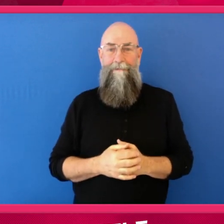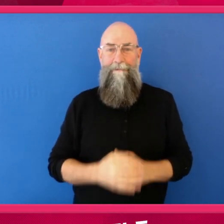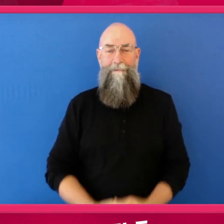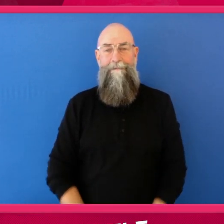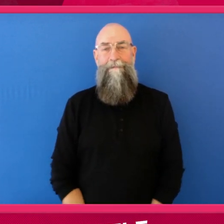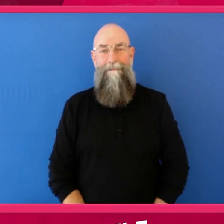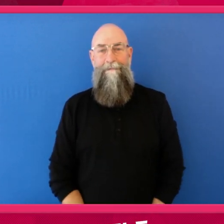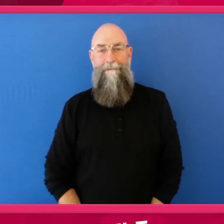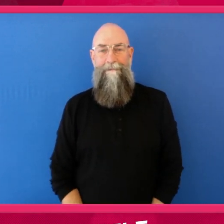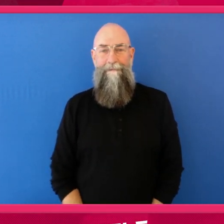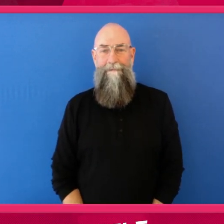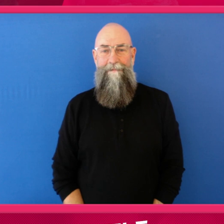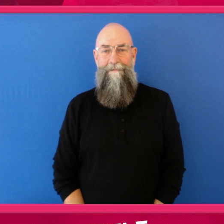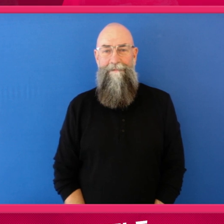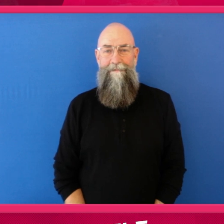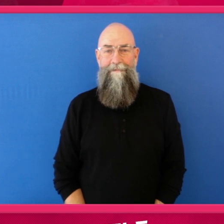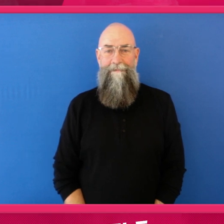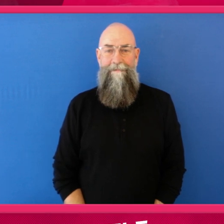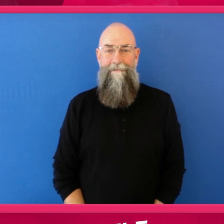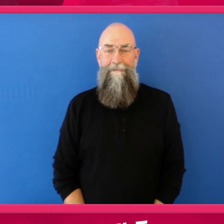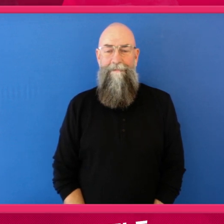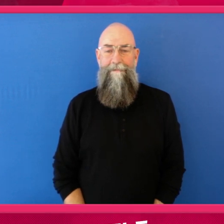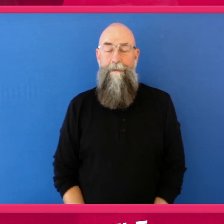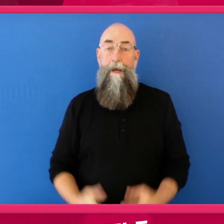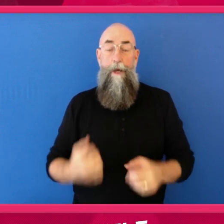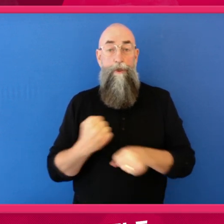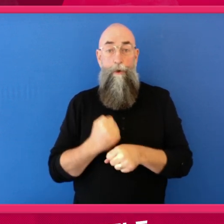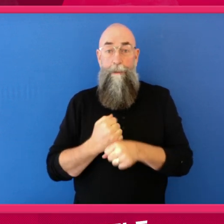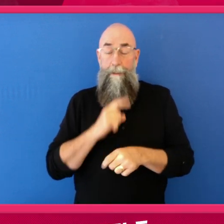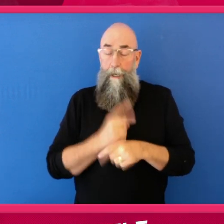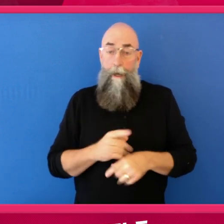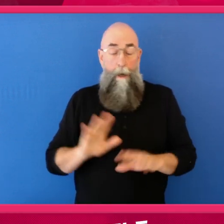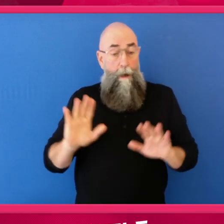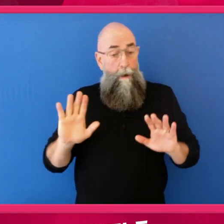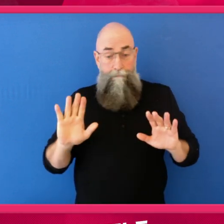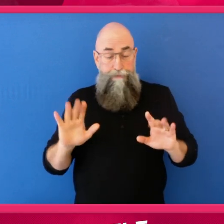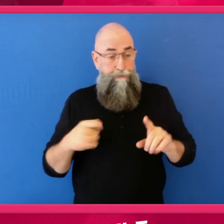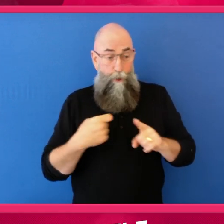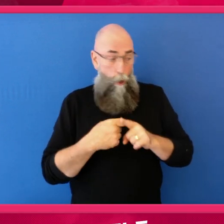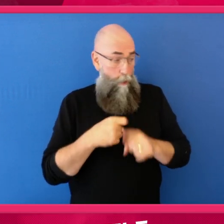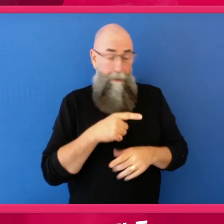Georgie Tunny: Oh Kurt, I don't know about you, but that was such a special moment talking